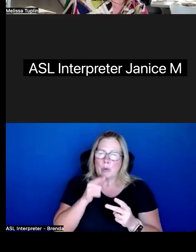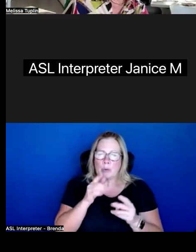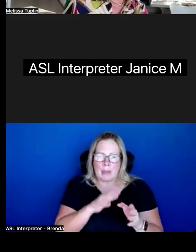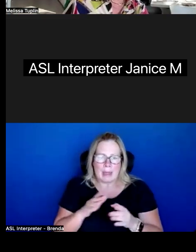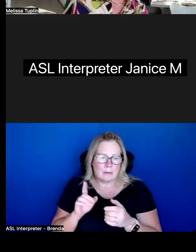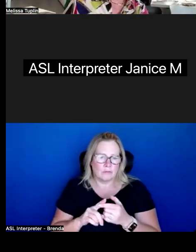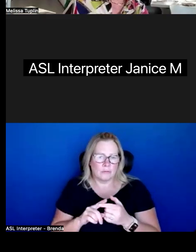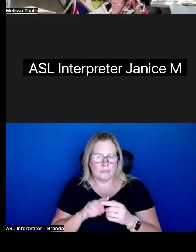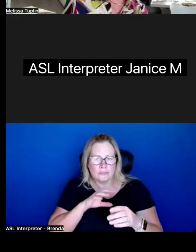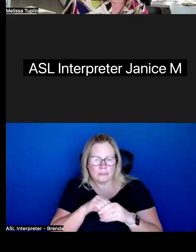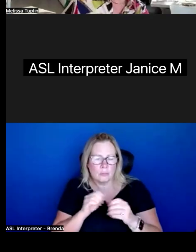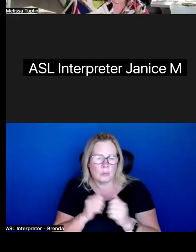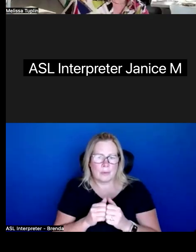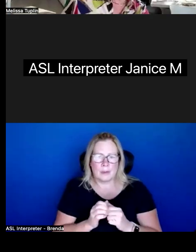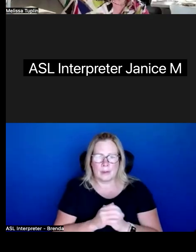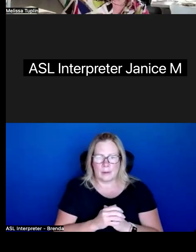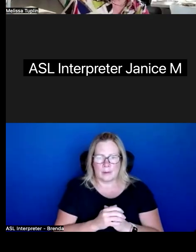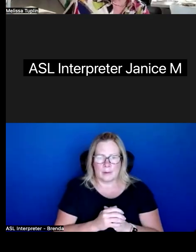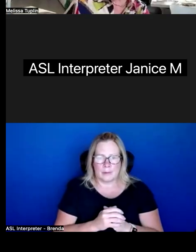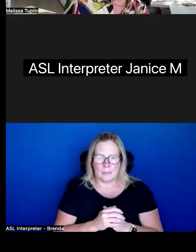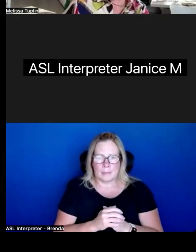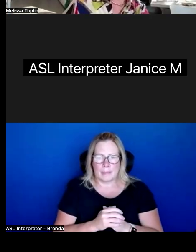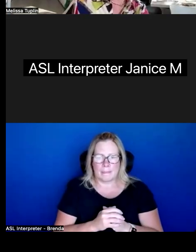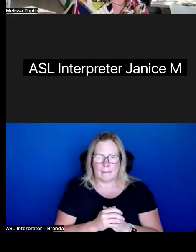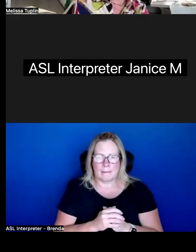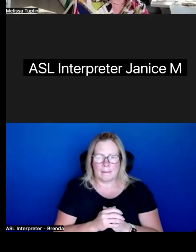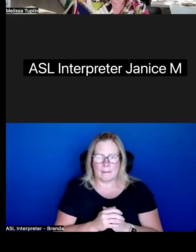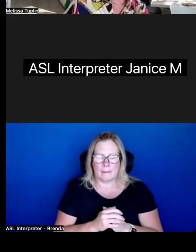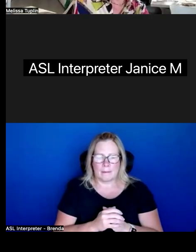I also spoke a lot about organizational capacity for granting processes earlier